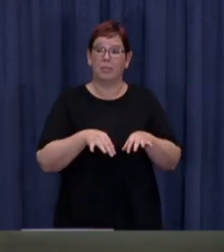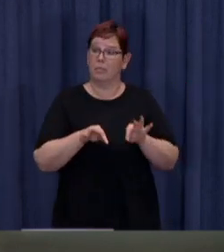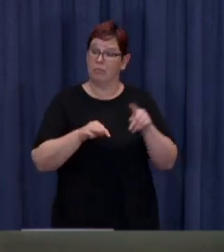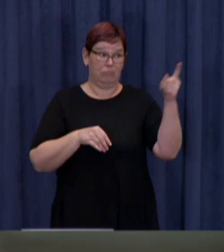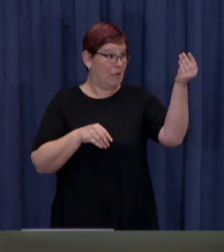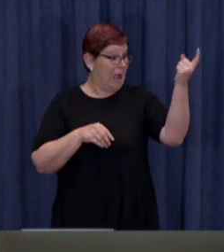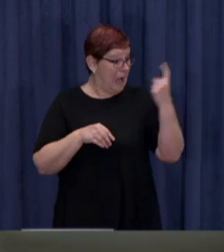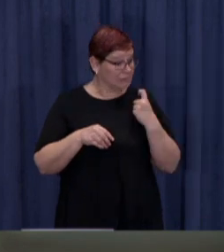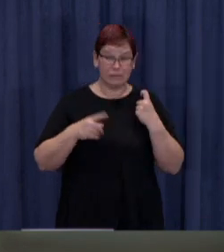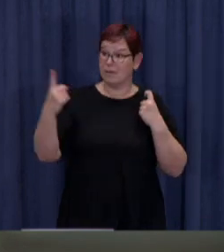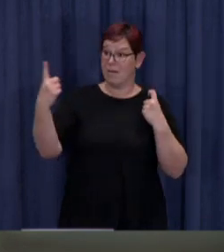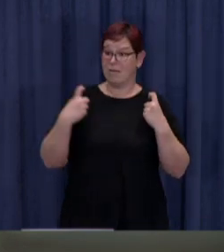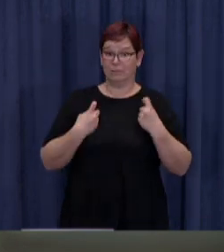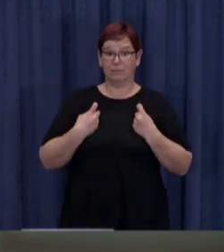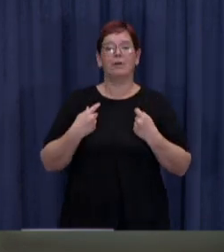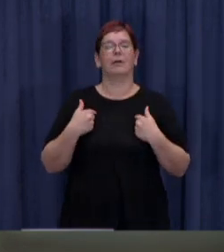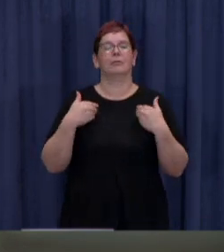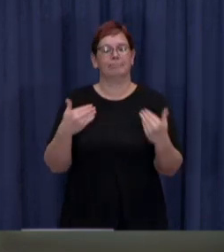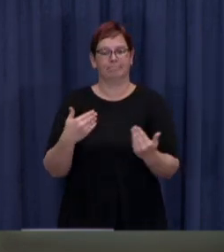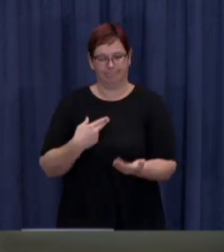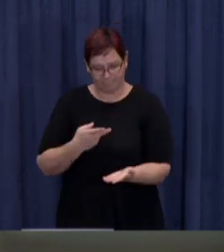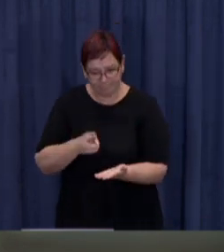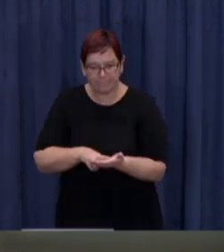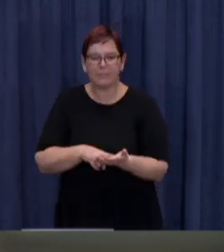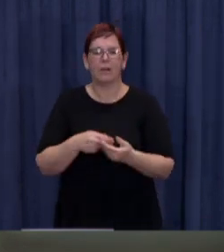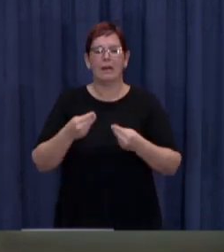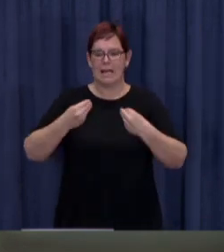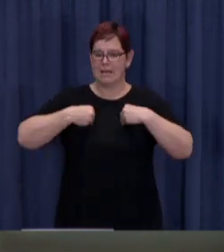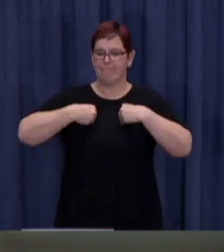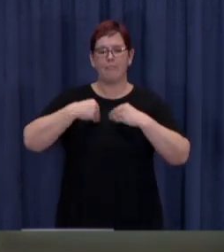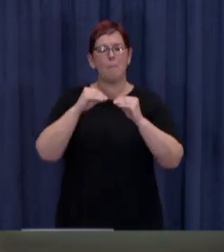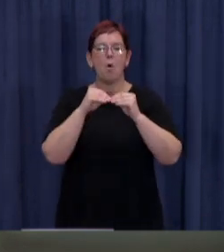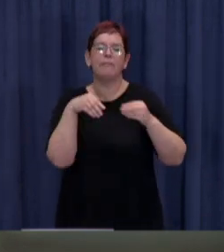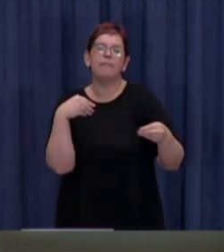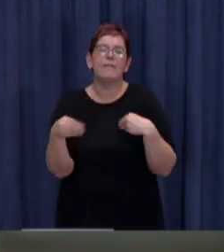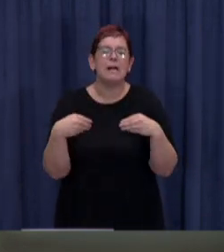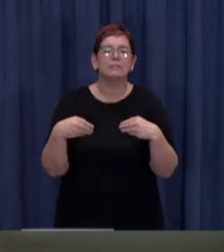and made us as nimble as we can possibly be so that as she and Chief Pegg and